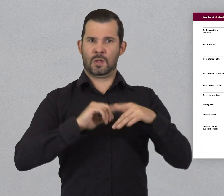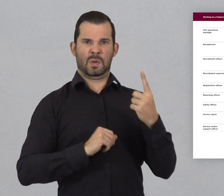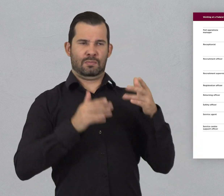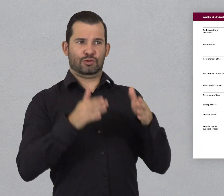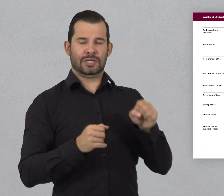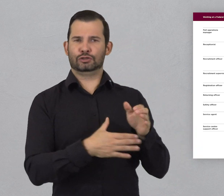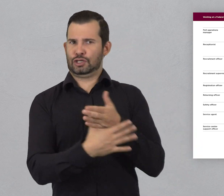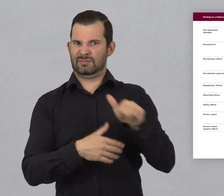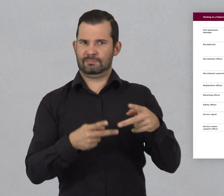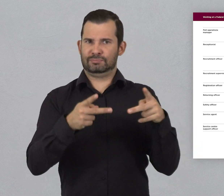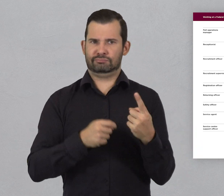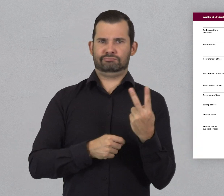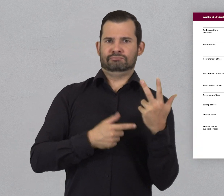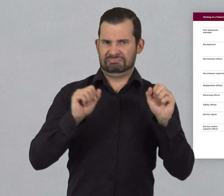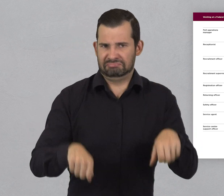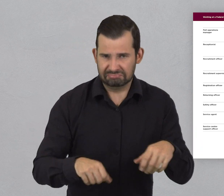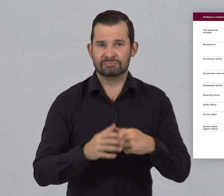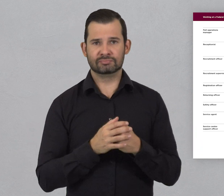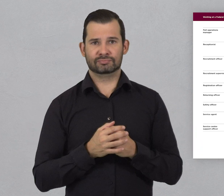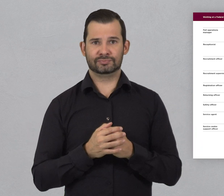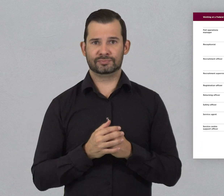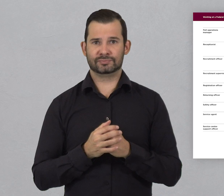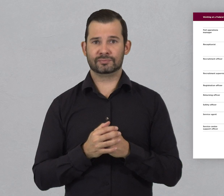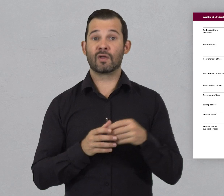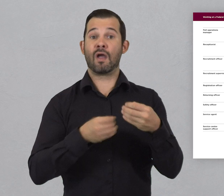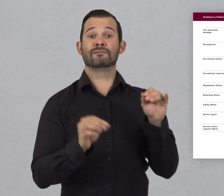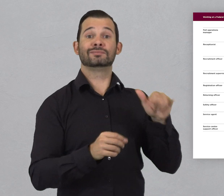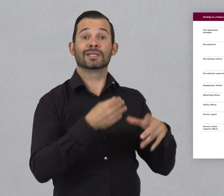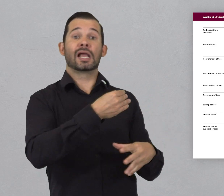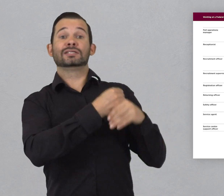can share this position. The office of the additional assistant returning